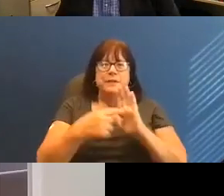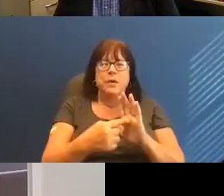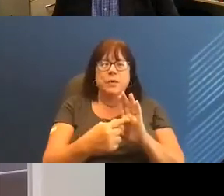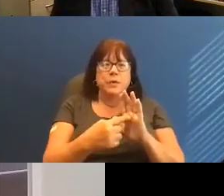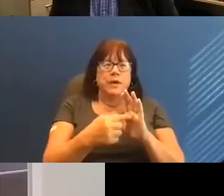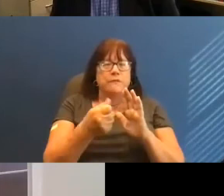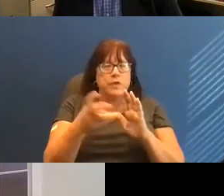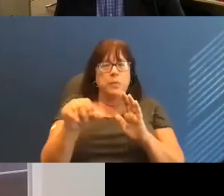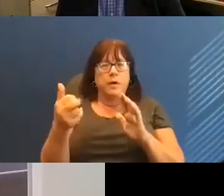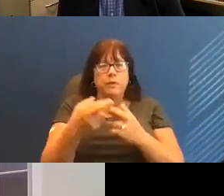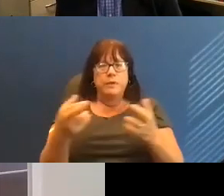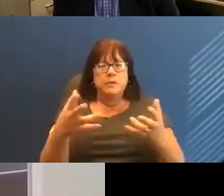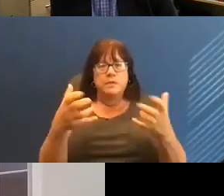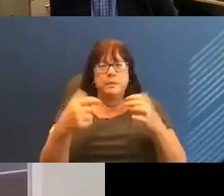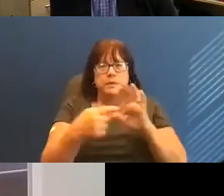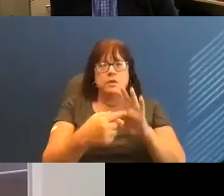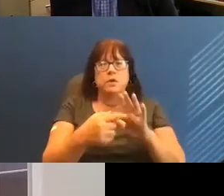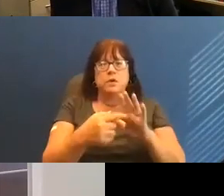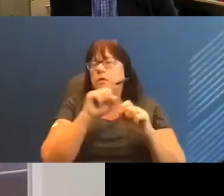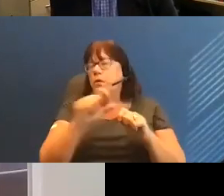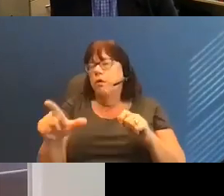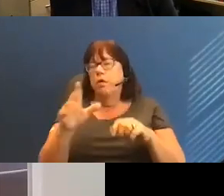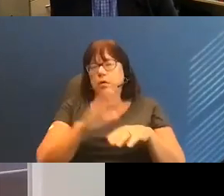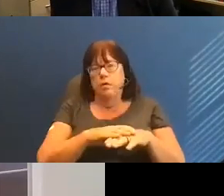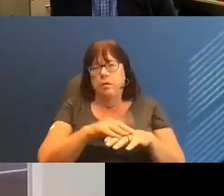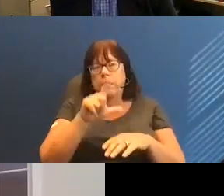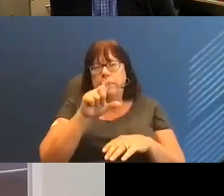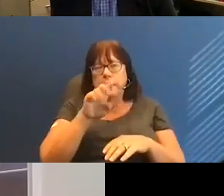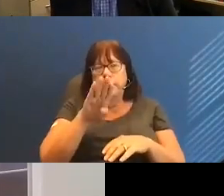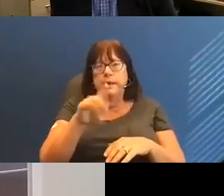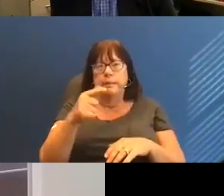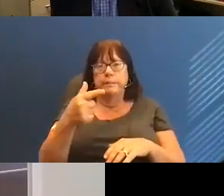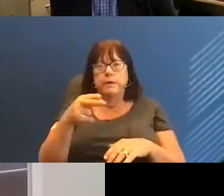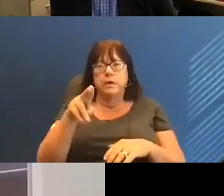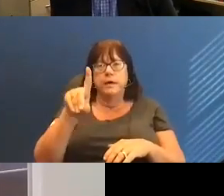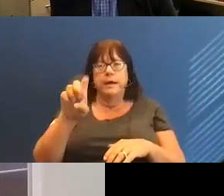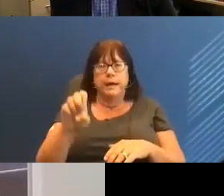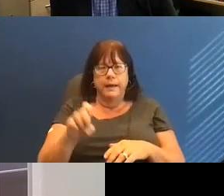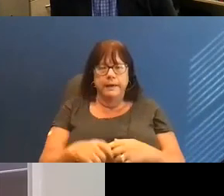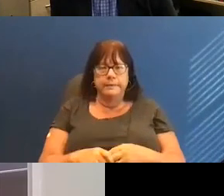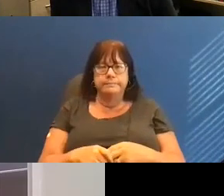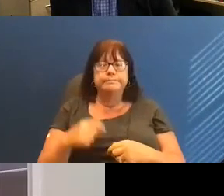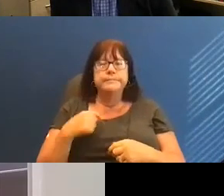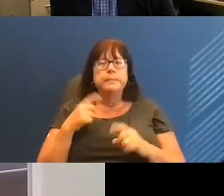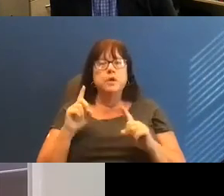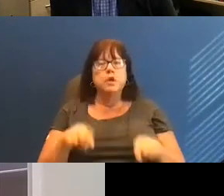resources I'm going to show you, but again these are all on the libguide, let me go to, let's see.